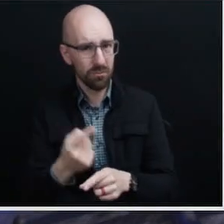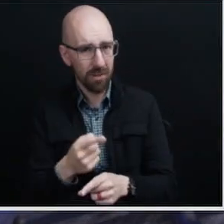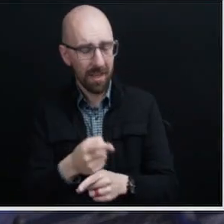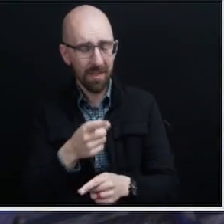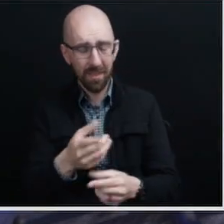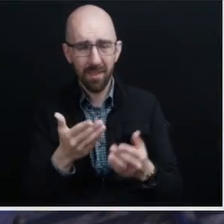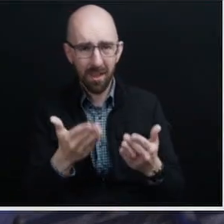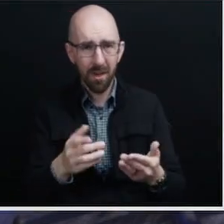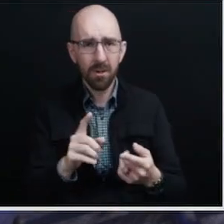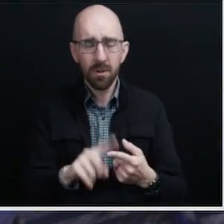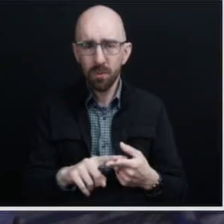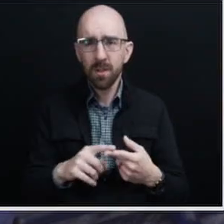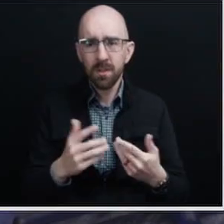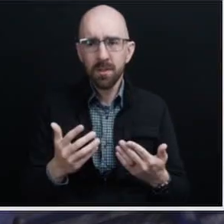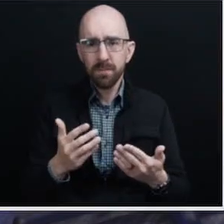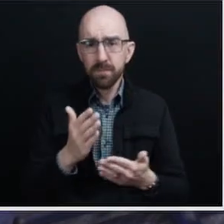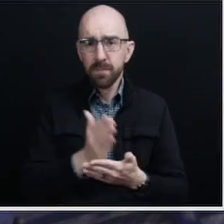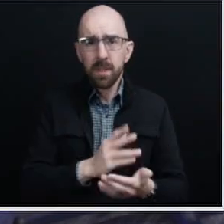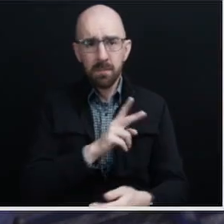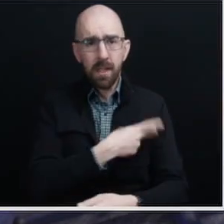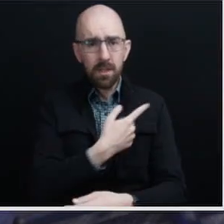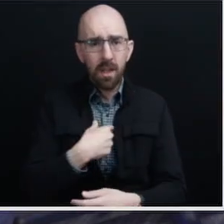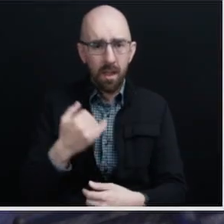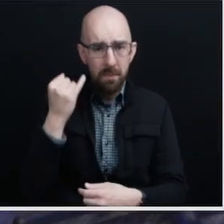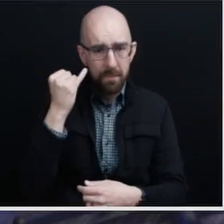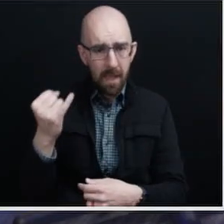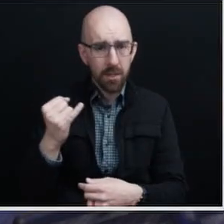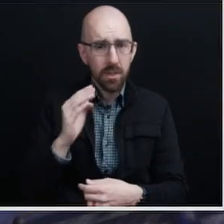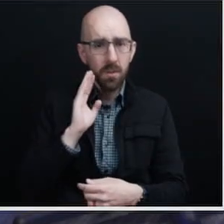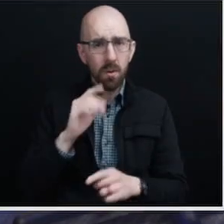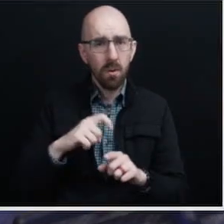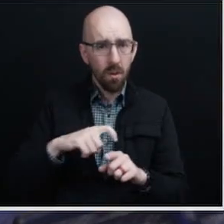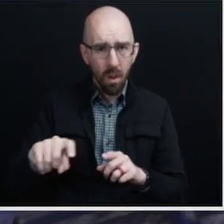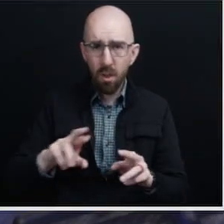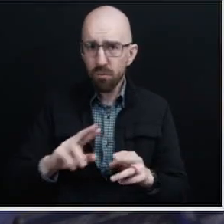you know, some patients, I would imagine, call and are ready to tackle this and then some are